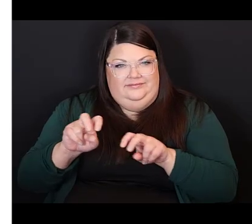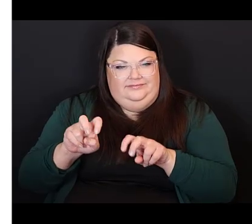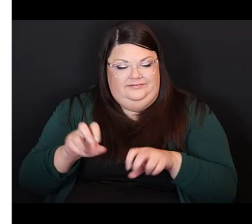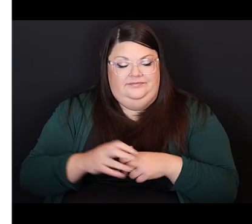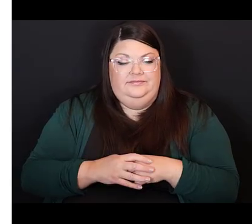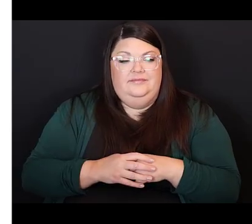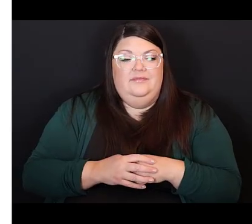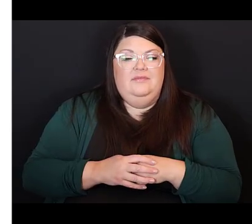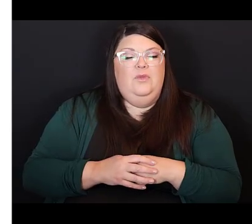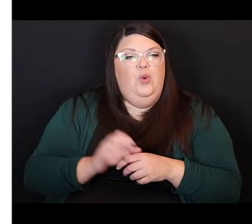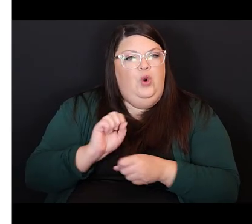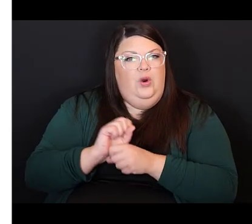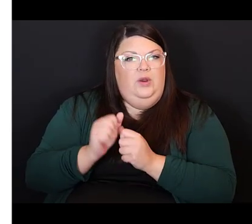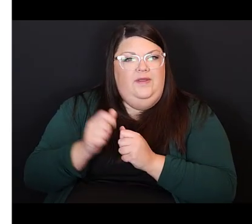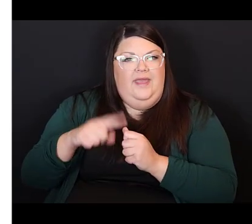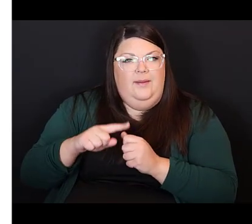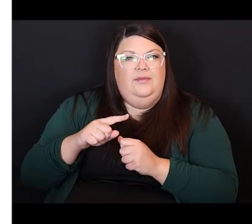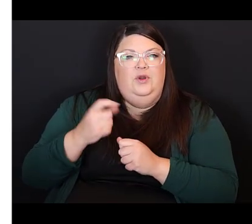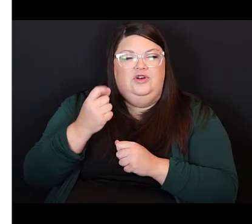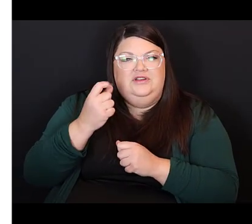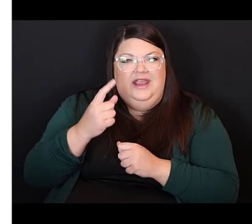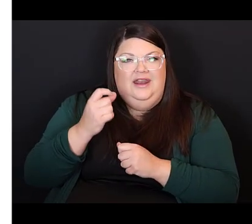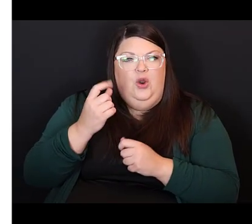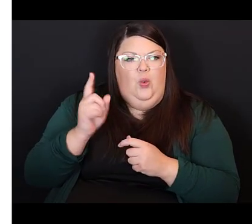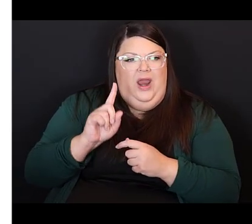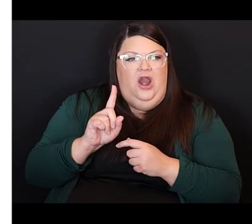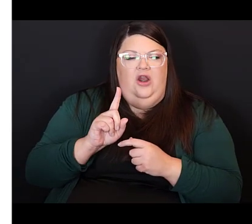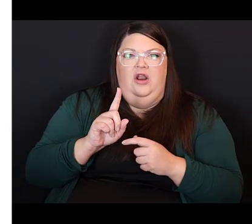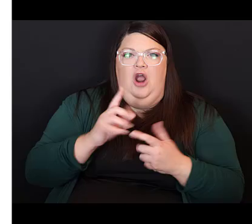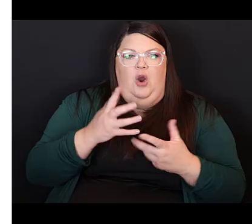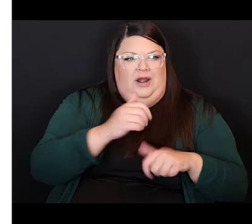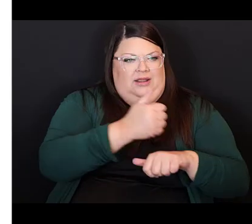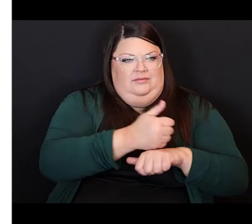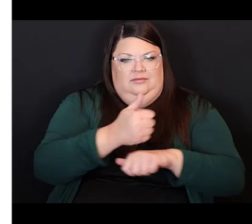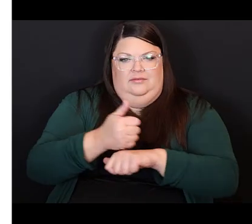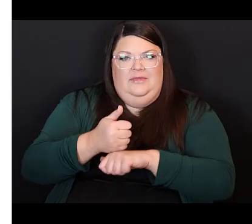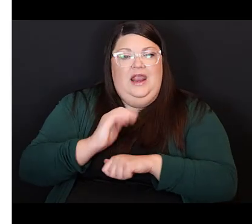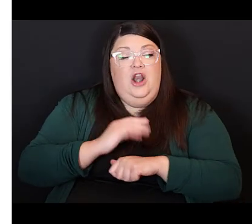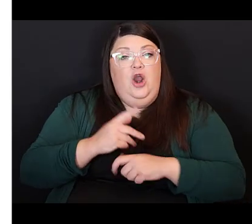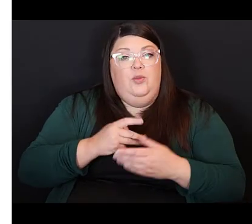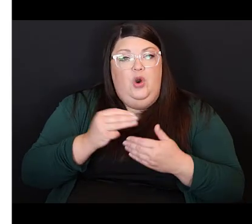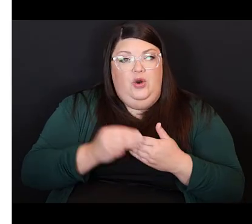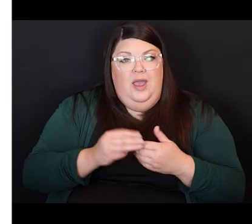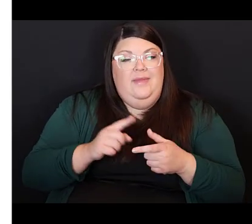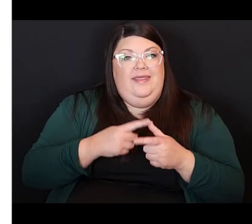these data components are pre-existing within our program, and therefore we can create alignment